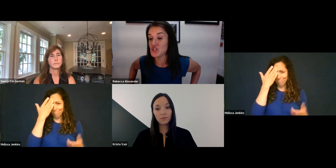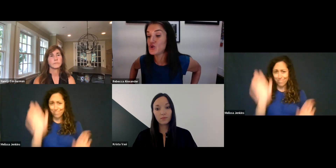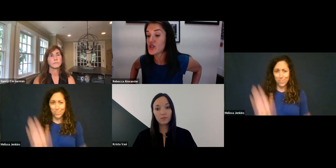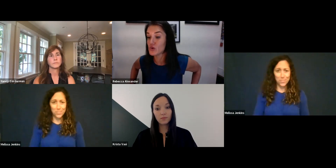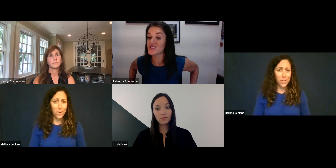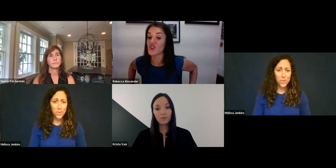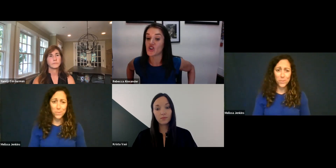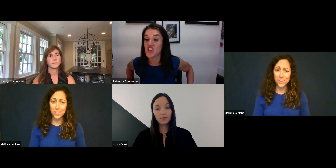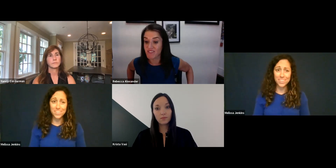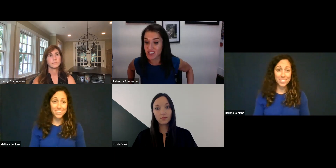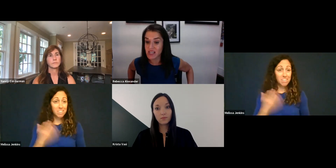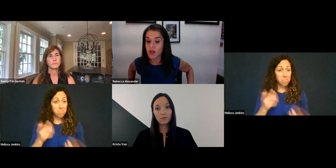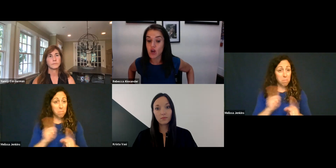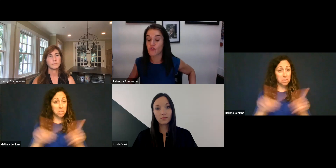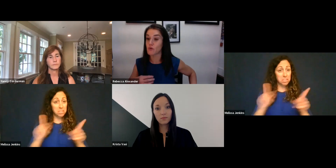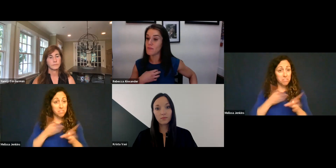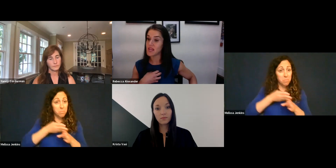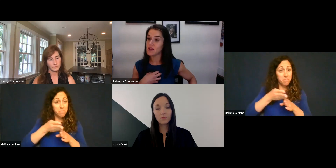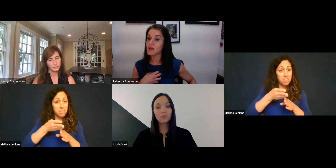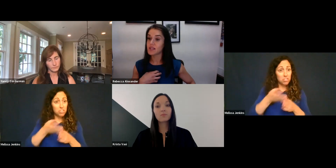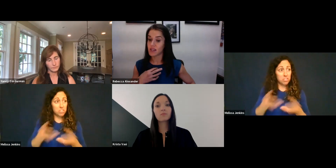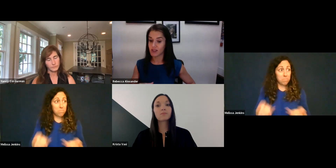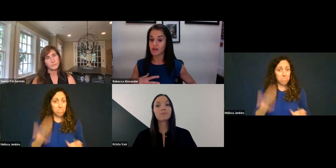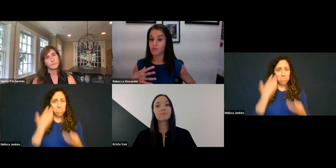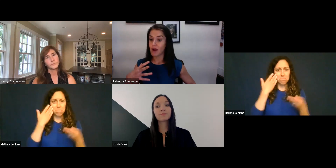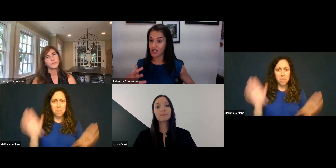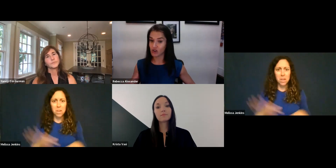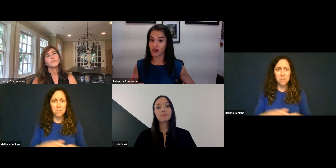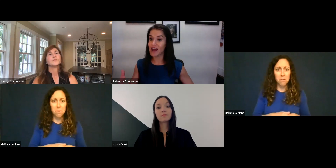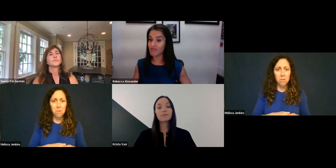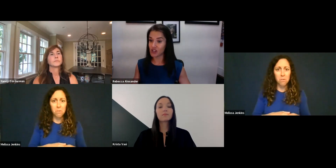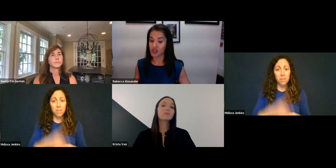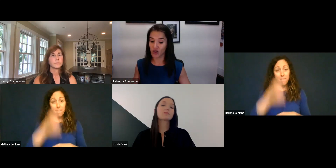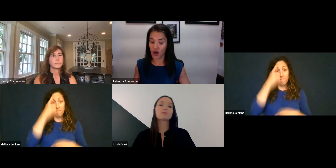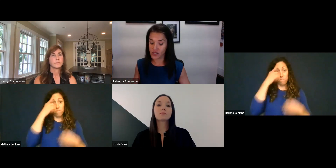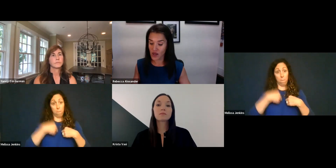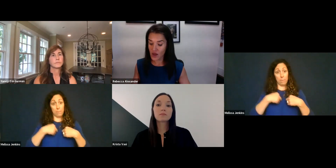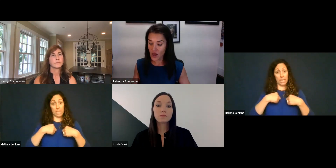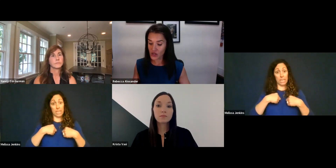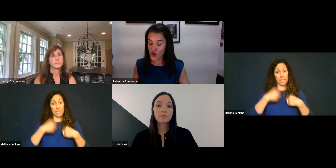knew there was longevity for me, given my hearing and vision loss.